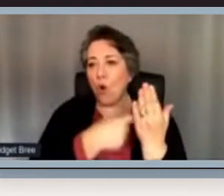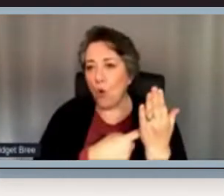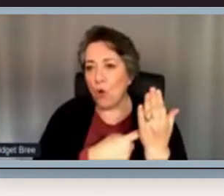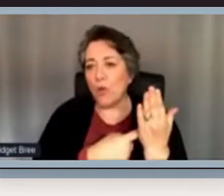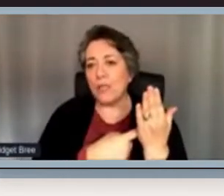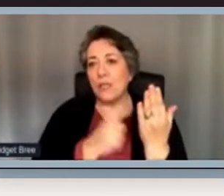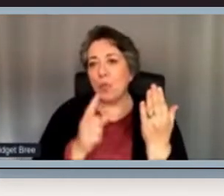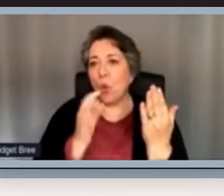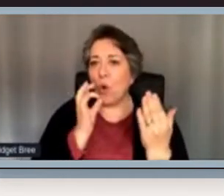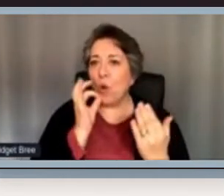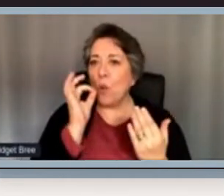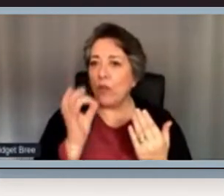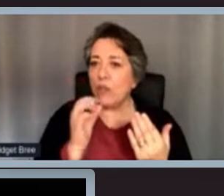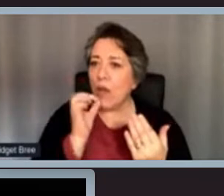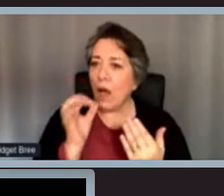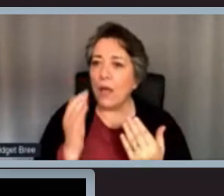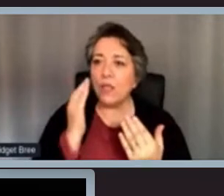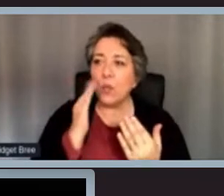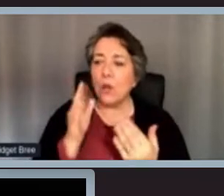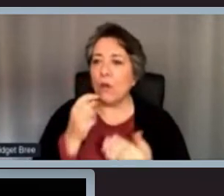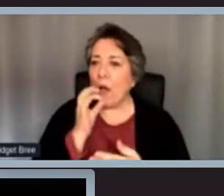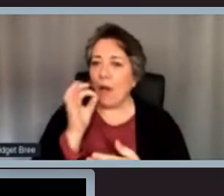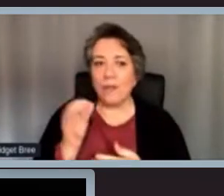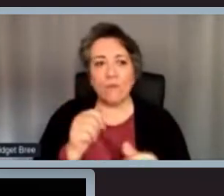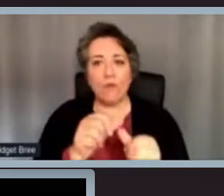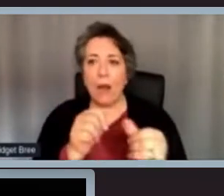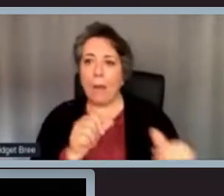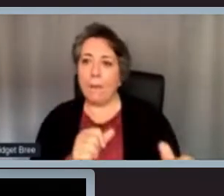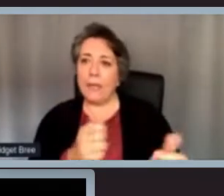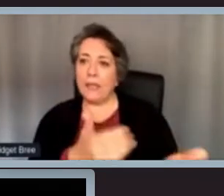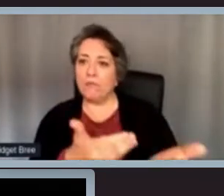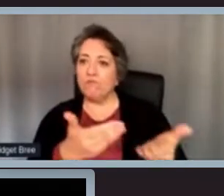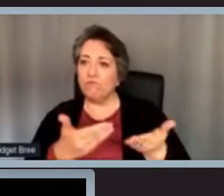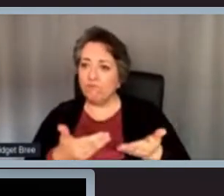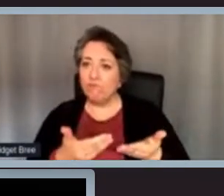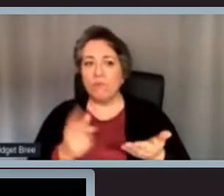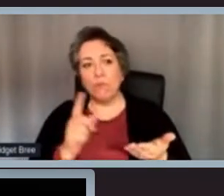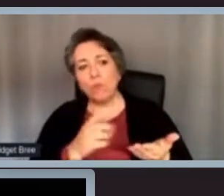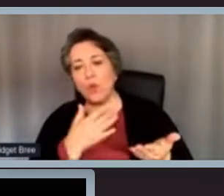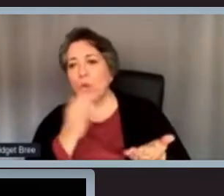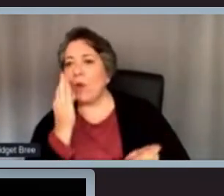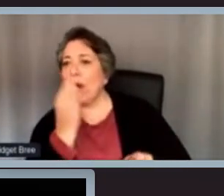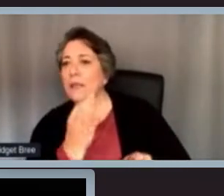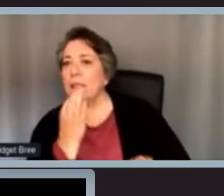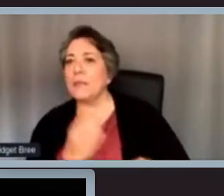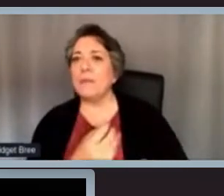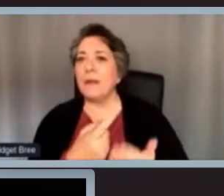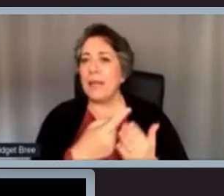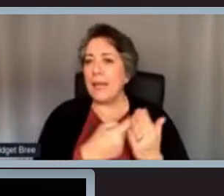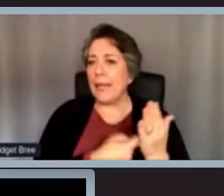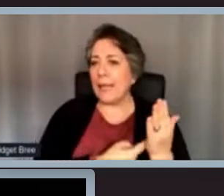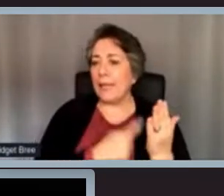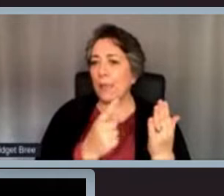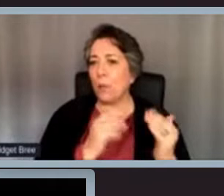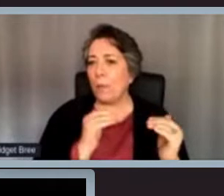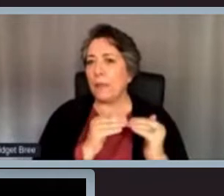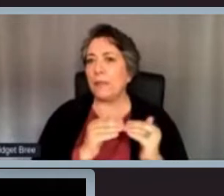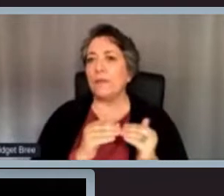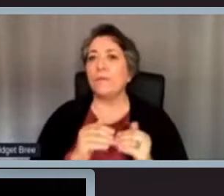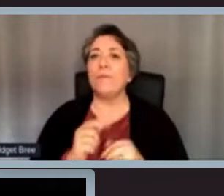on, and it’s aimed specifically at Higher Education. Ideally, we involve those who use assistive technologies such as screen readers to test